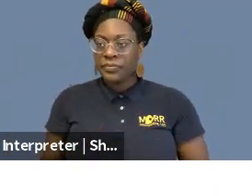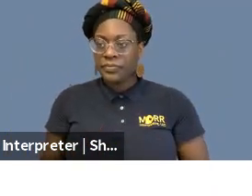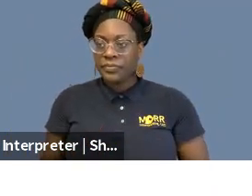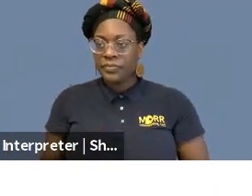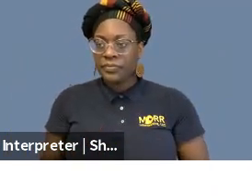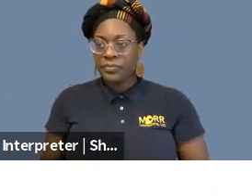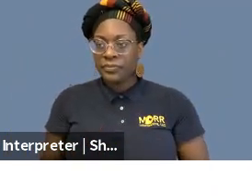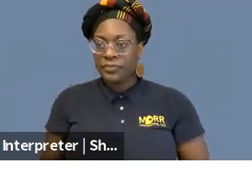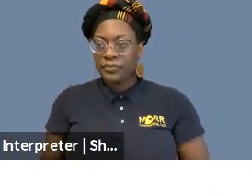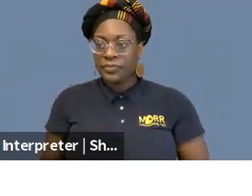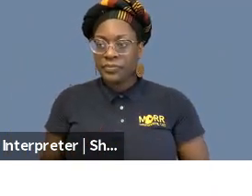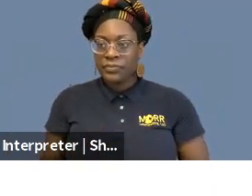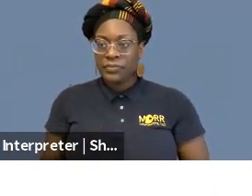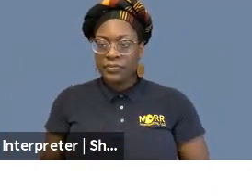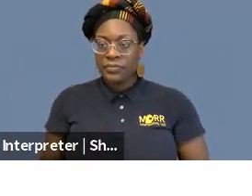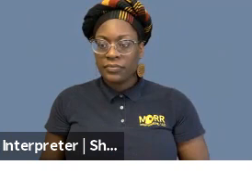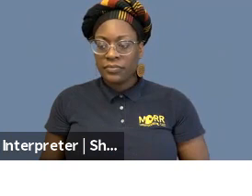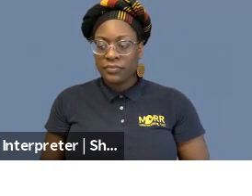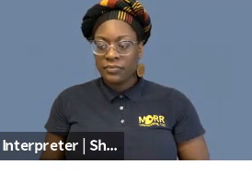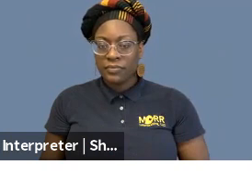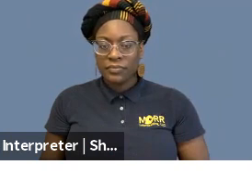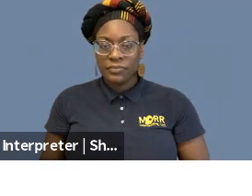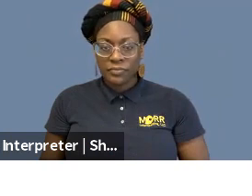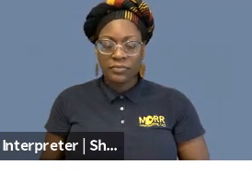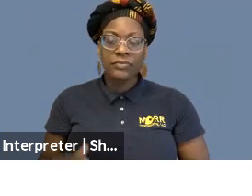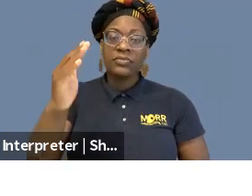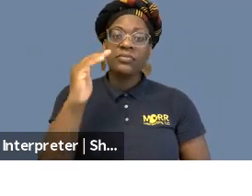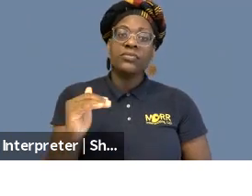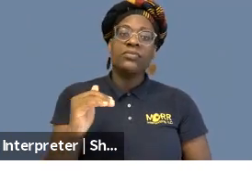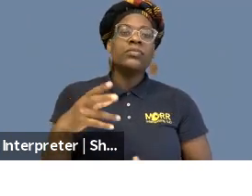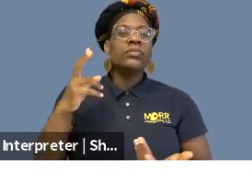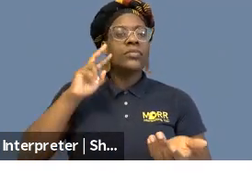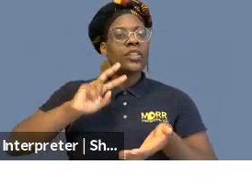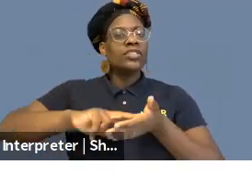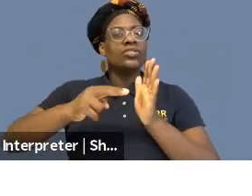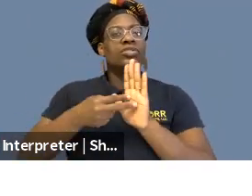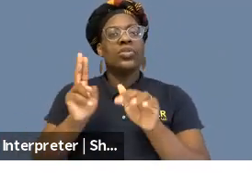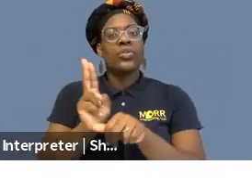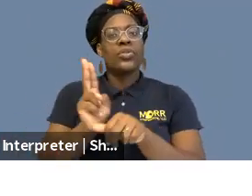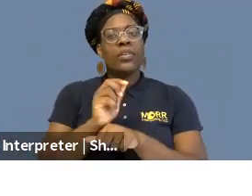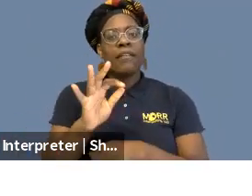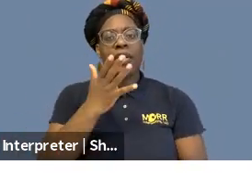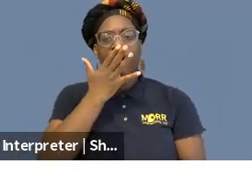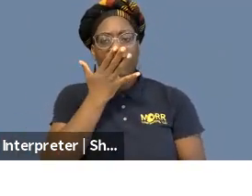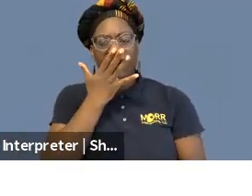So I want to pose what color is easier to see here red or blue, and if you want to